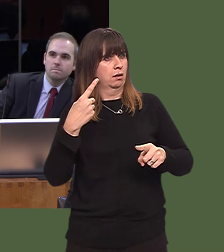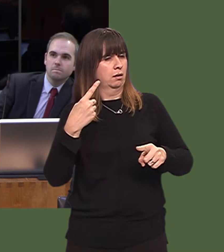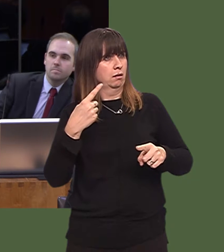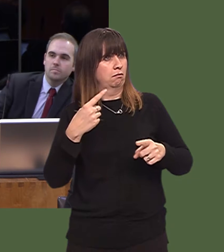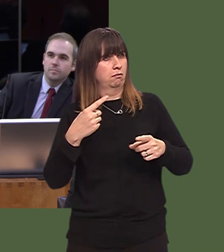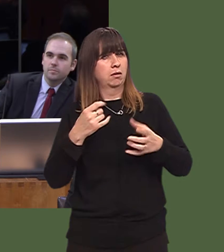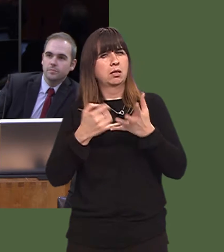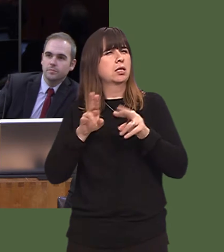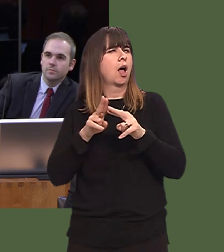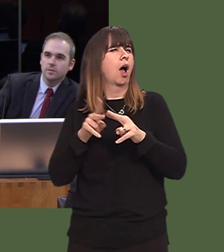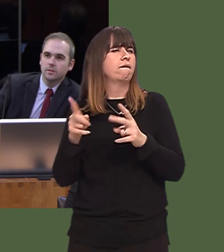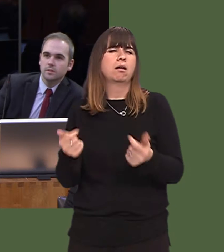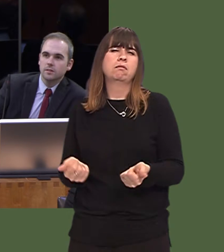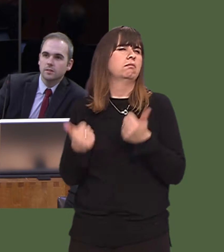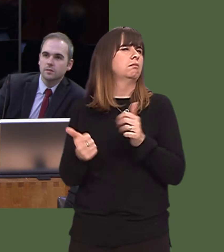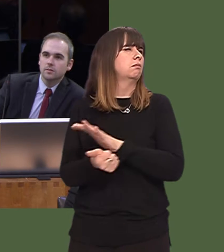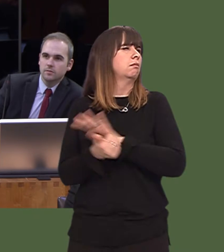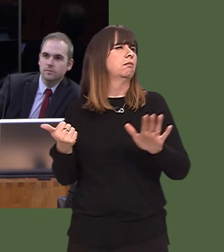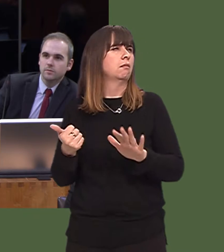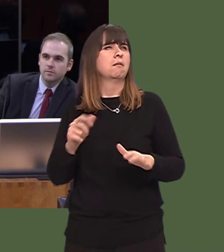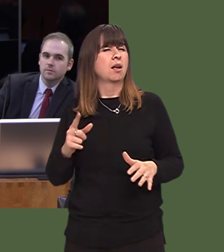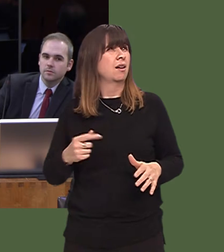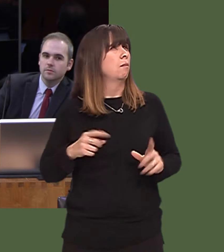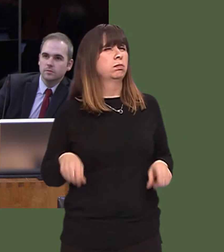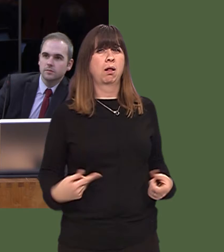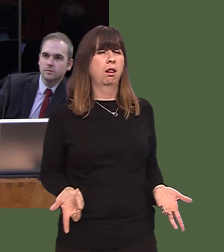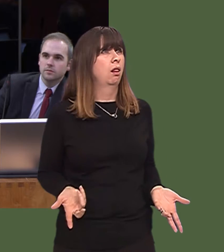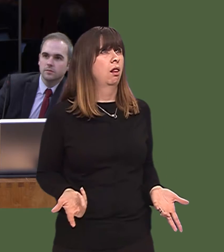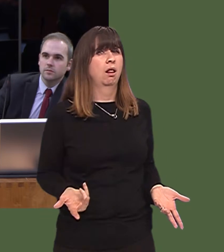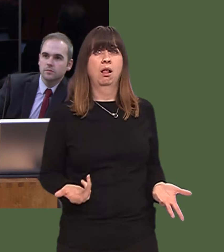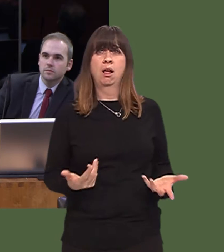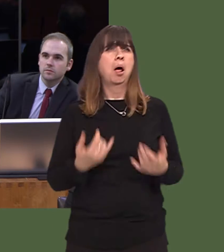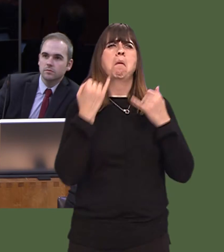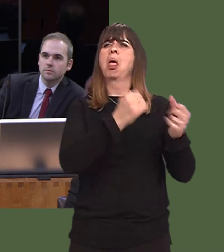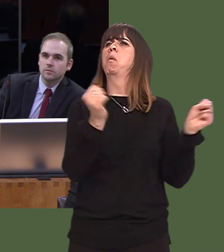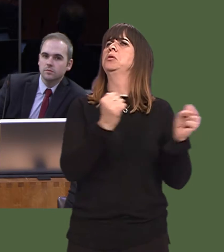with excellent staff being asked to deliver the impossible, rather than something that can be blamed on poor weather?